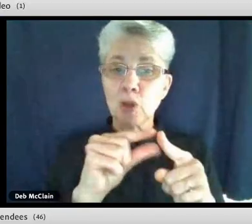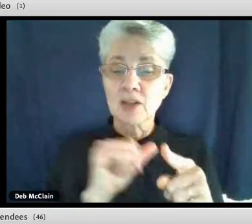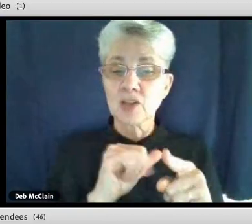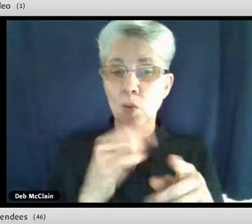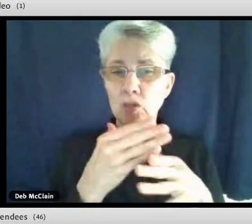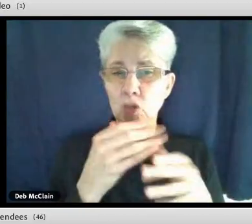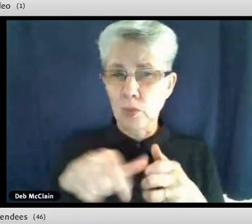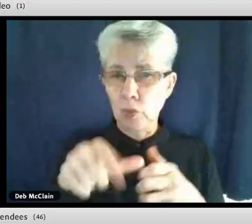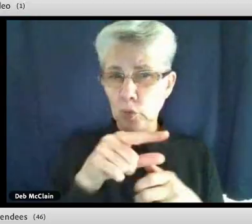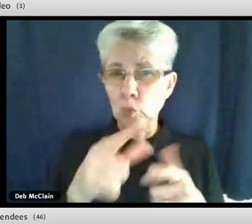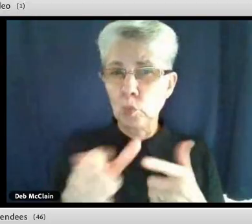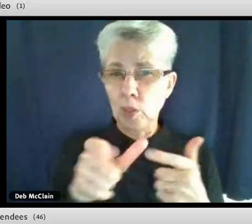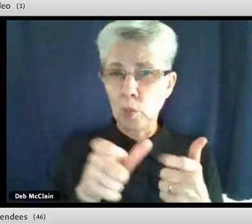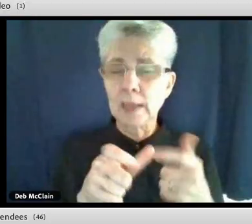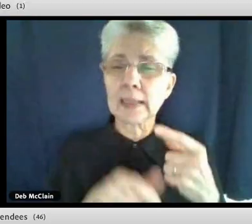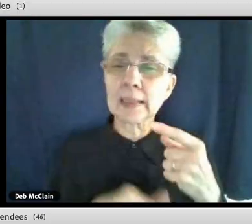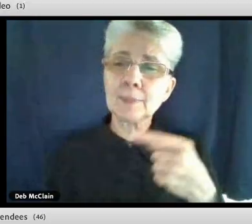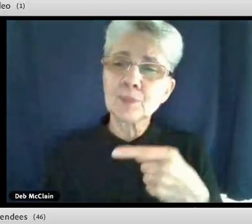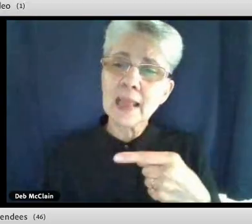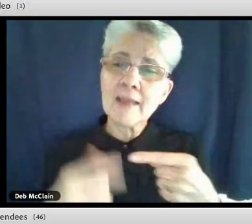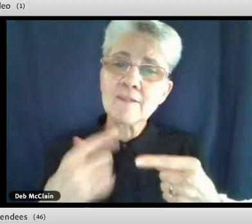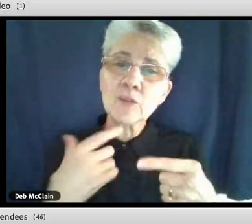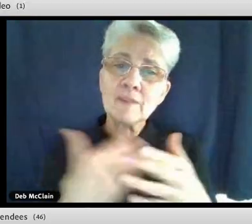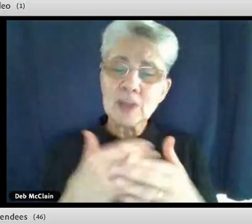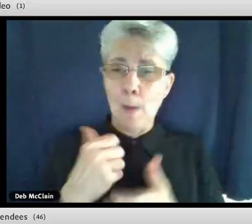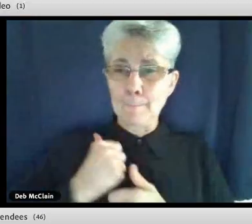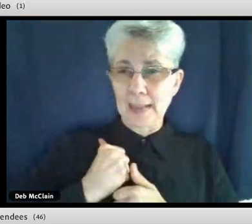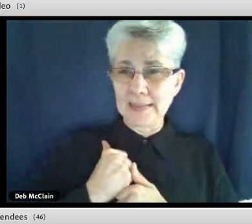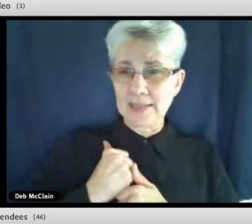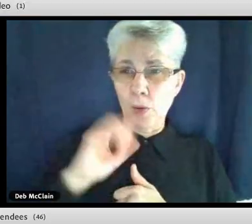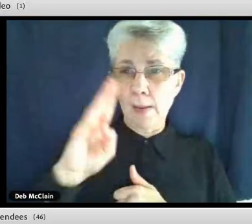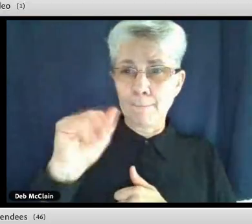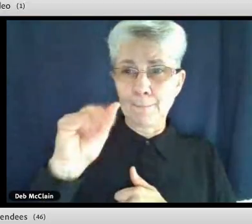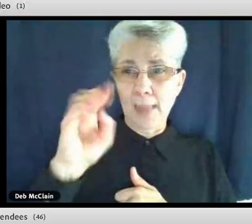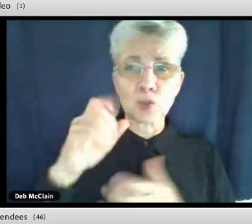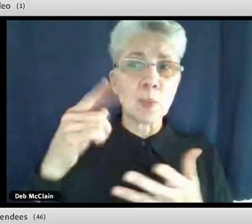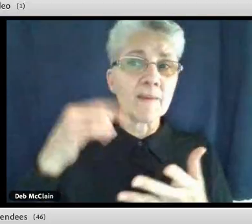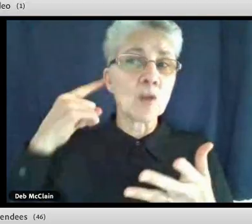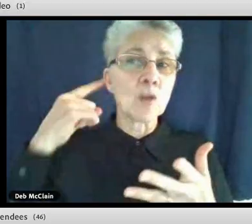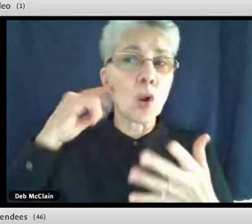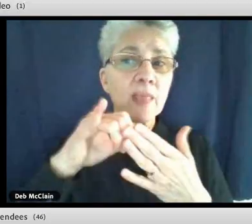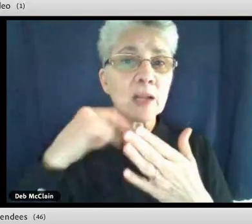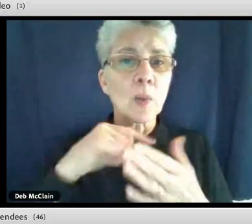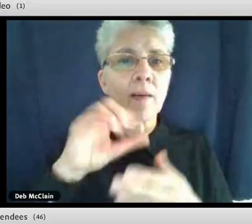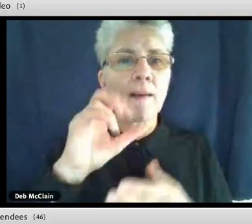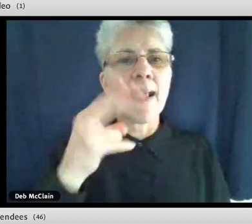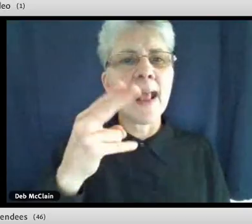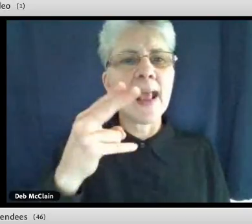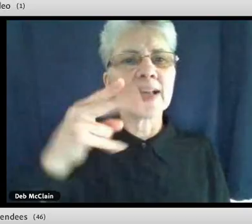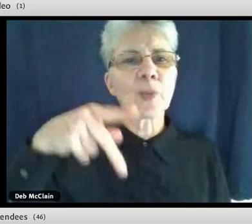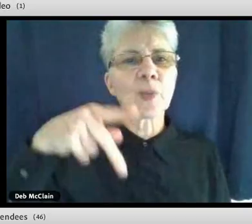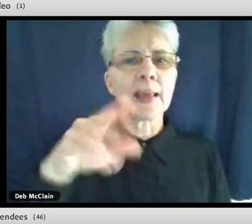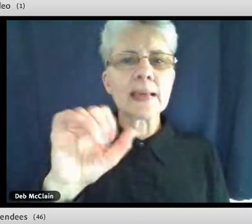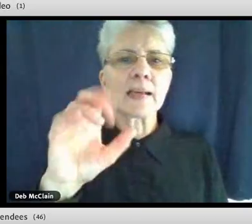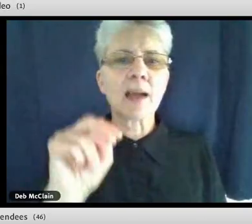about really quickly, if you live near a military base you may have heard that we are at HPCON Charlie.